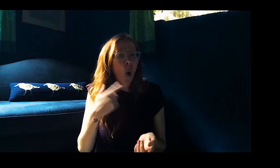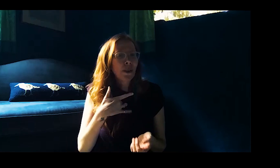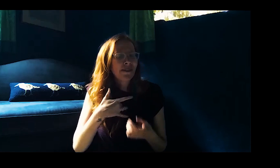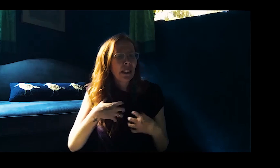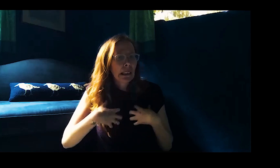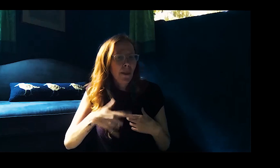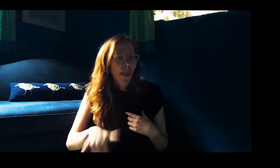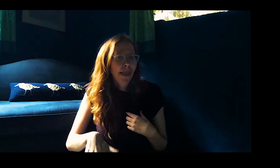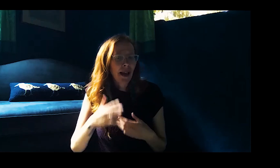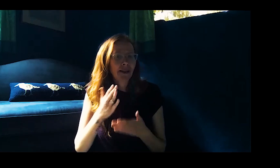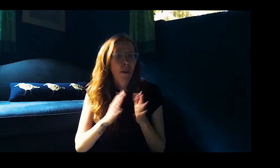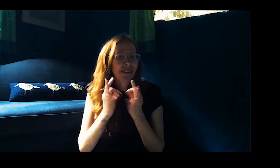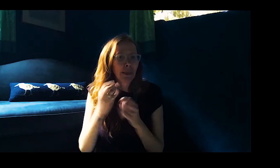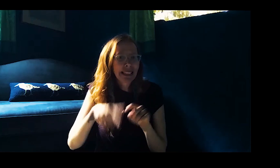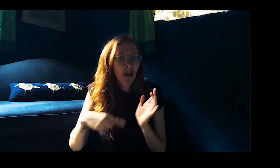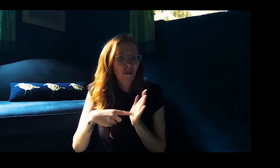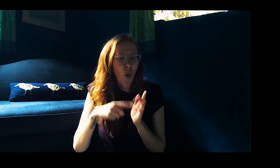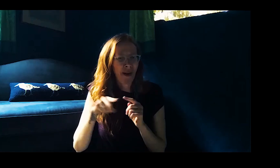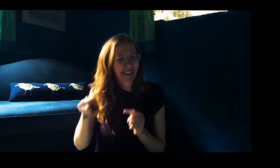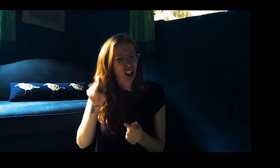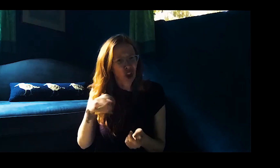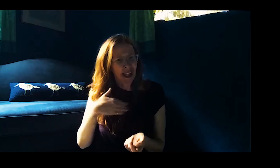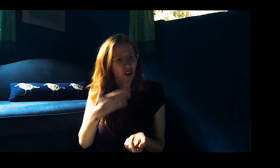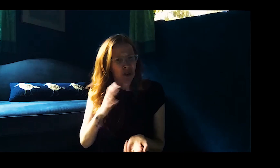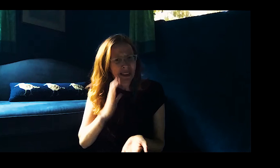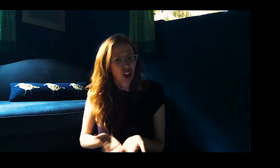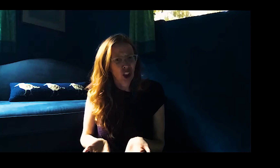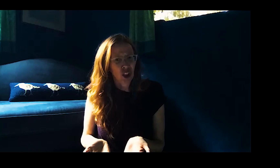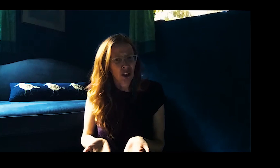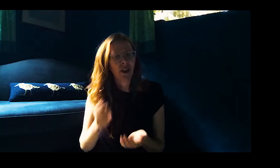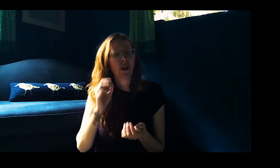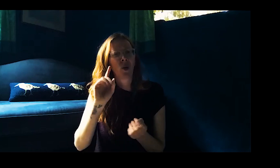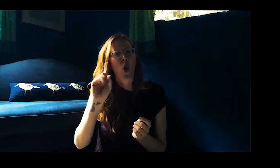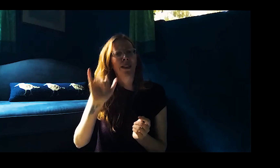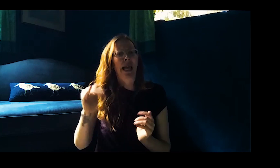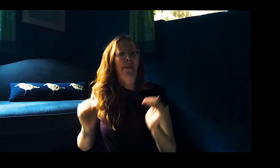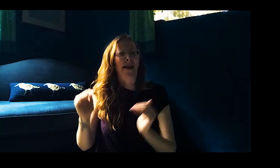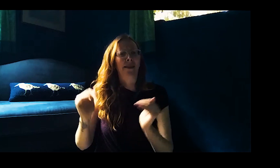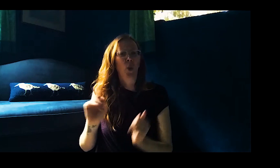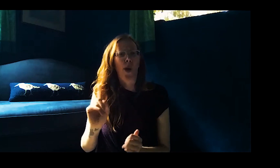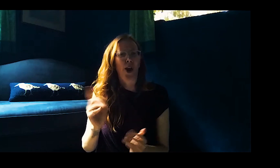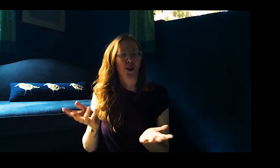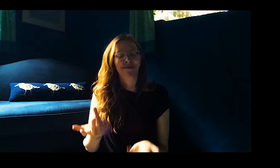pictures of their family. Whereas that balance, I'm not sure, but I do try and find that balance.